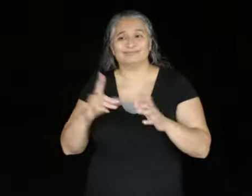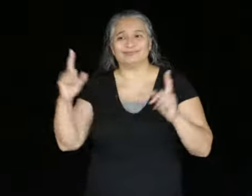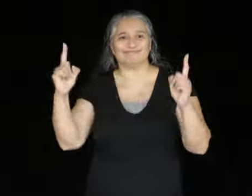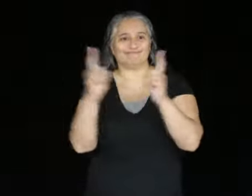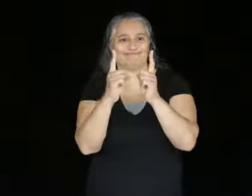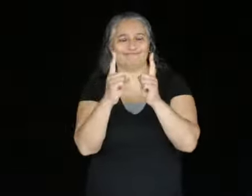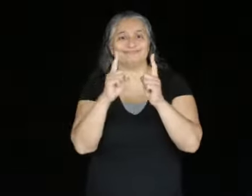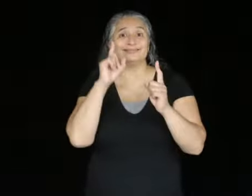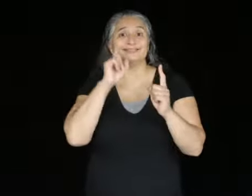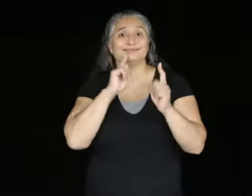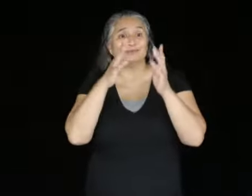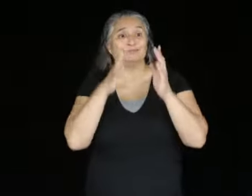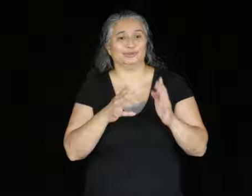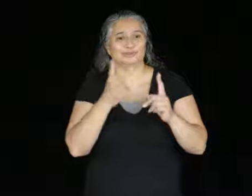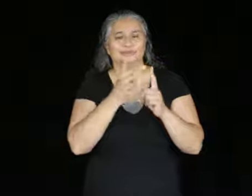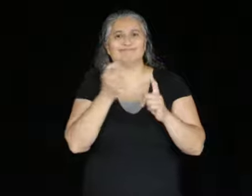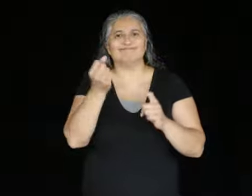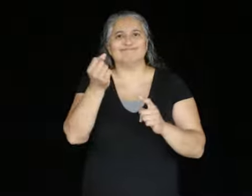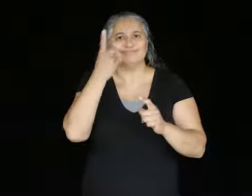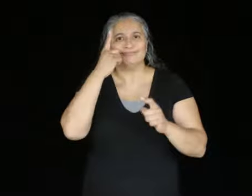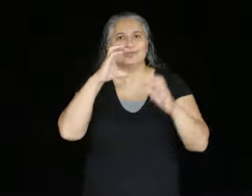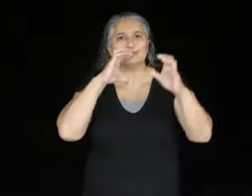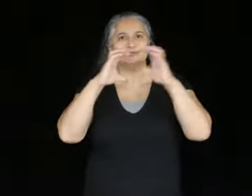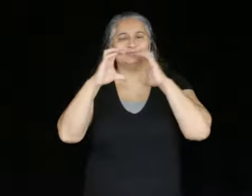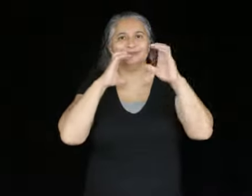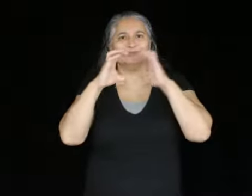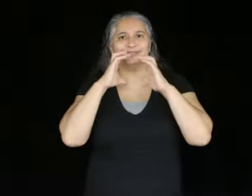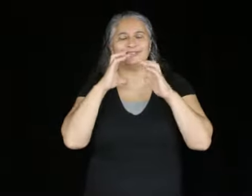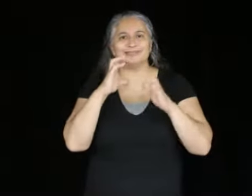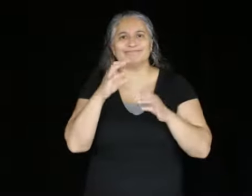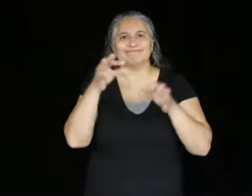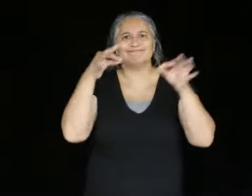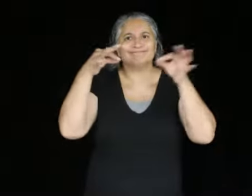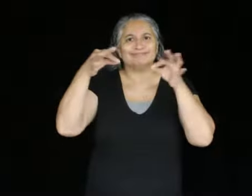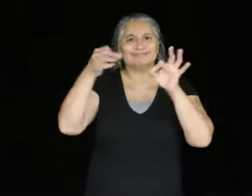They can communicate with a Deaf person and be able to explain and